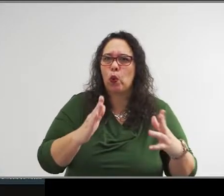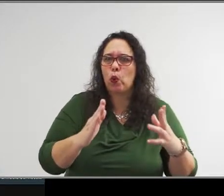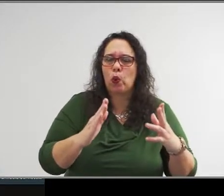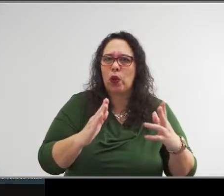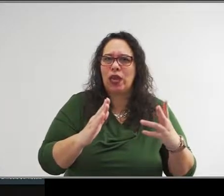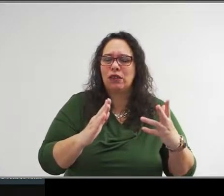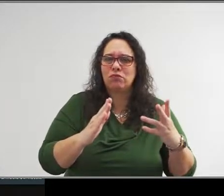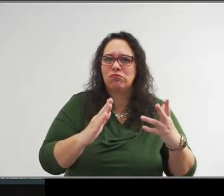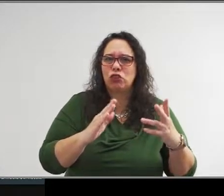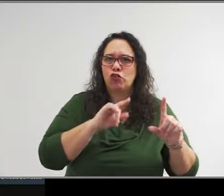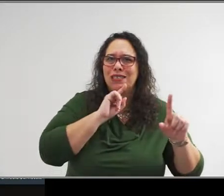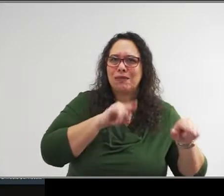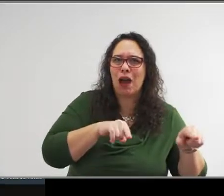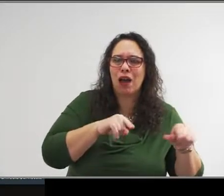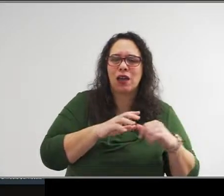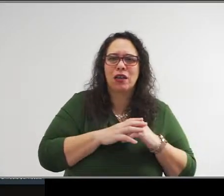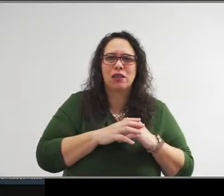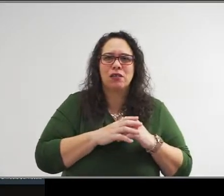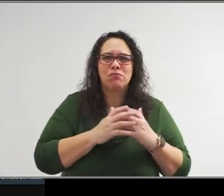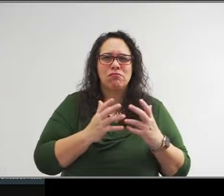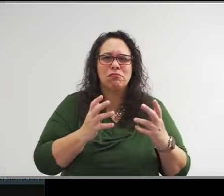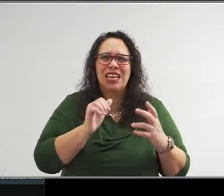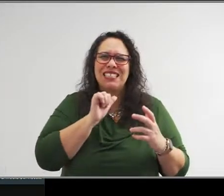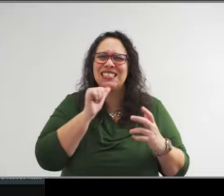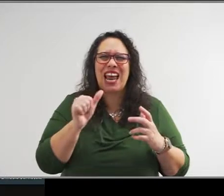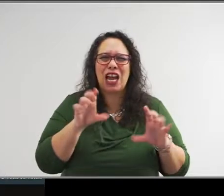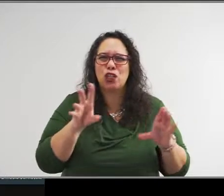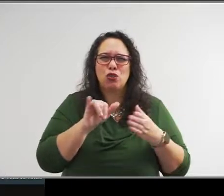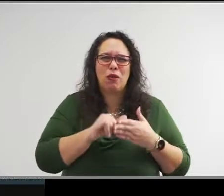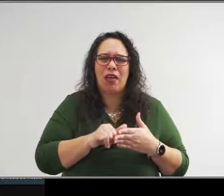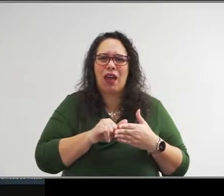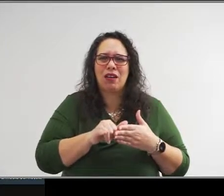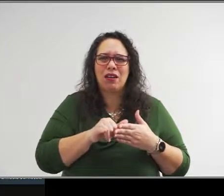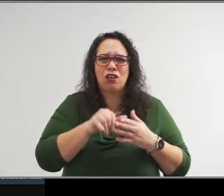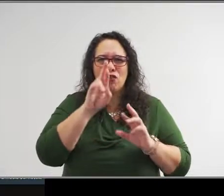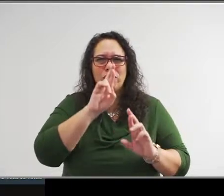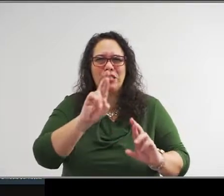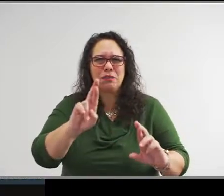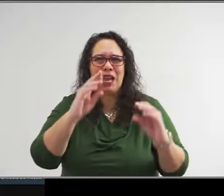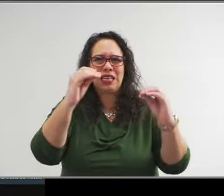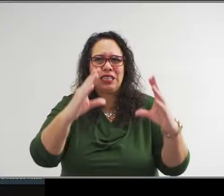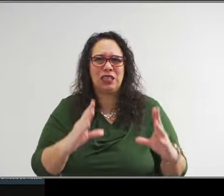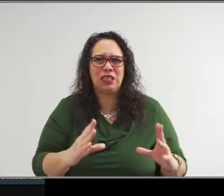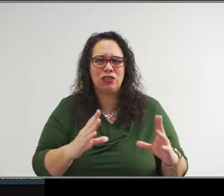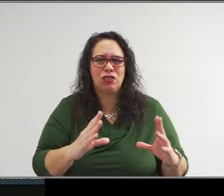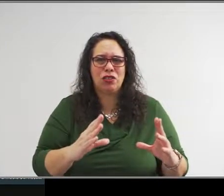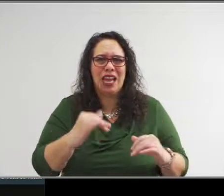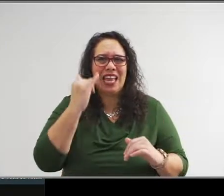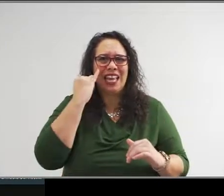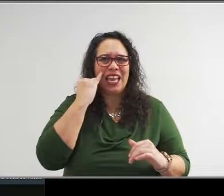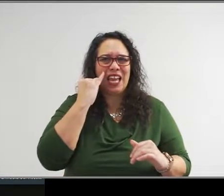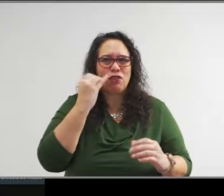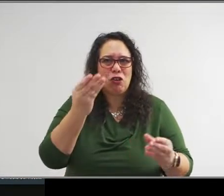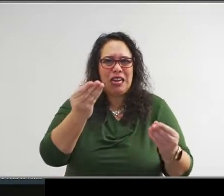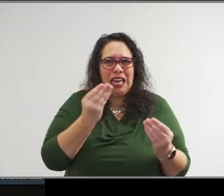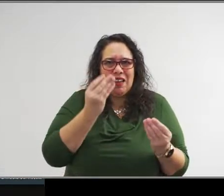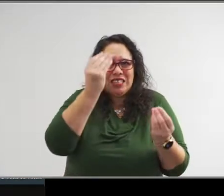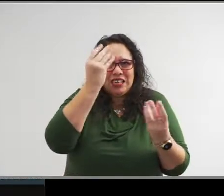let's not do this, let's respect our teachers. If you have a directive for us, let's have a conversation on how we can readily do it.